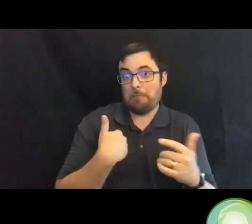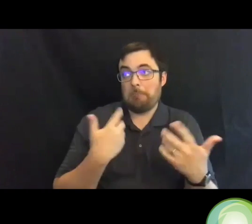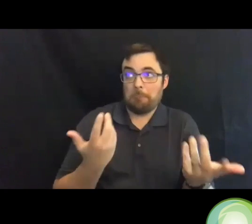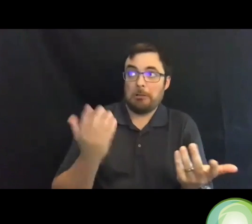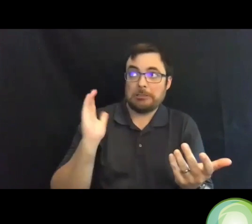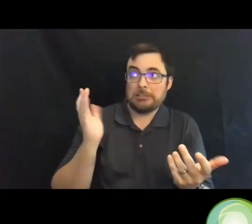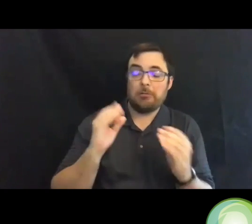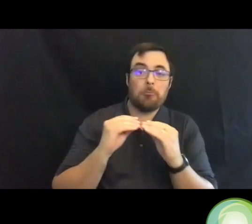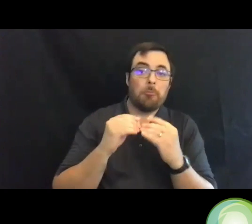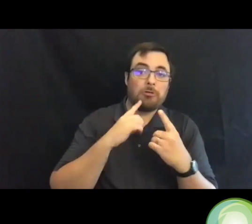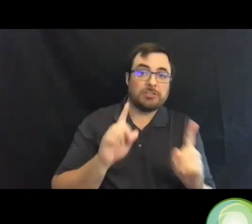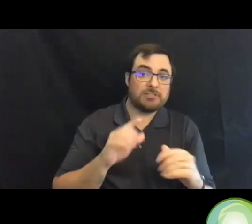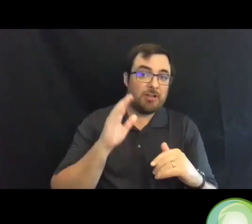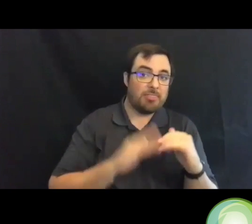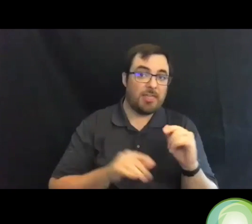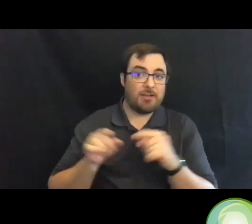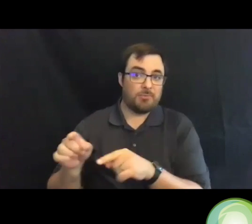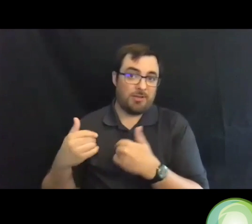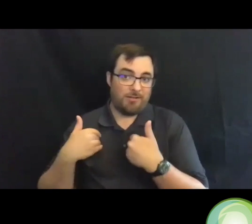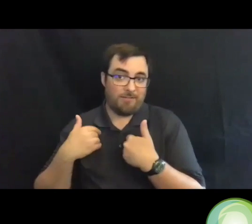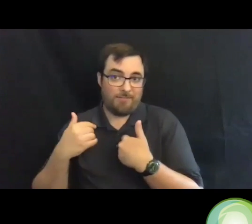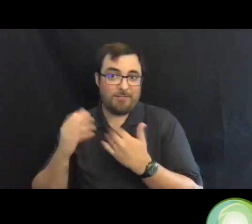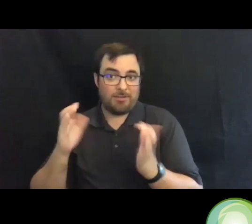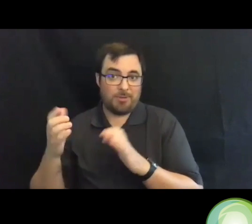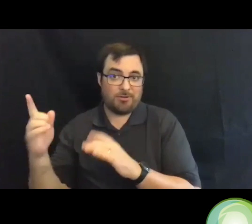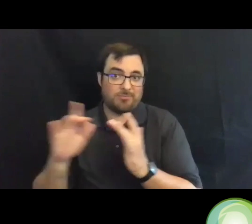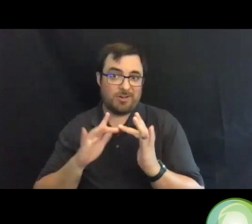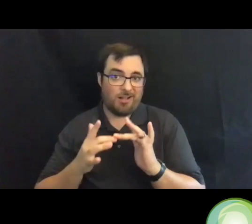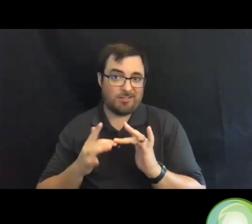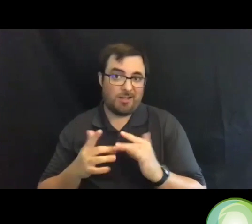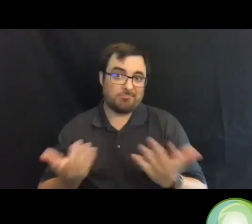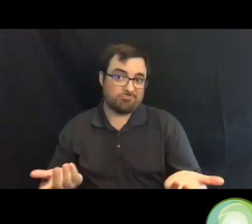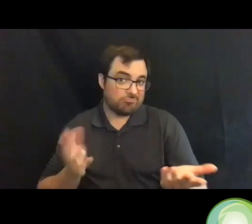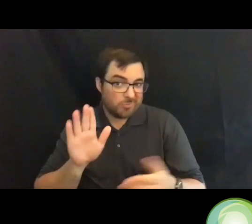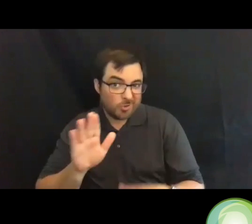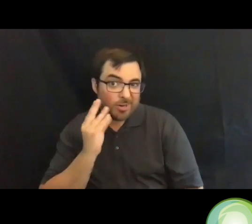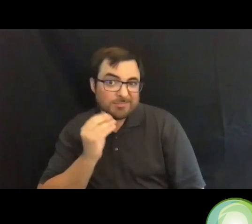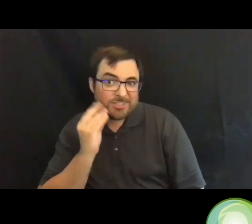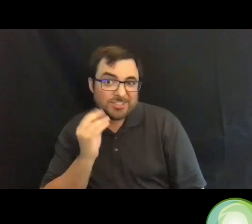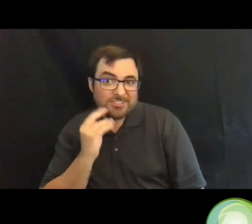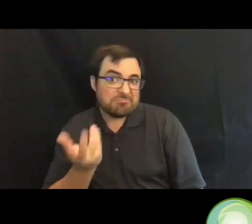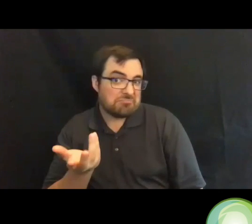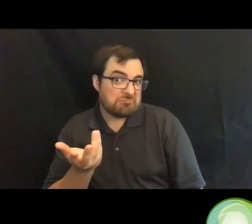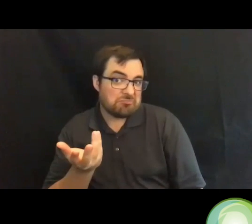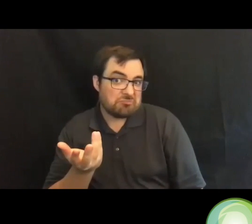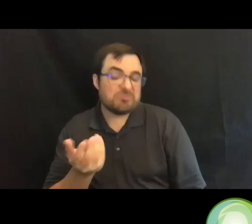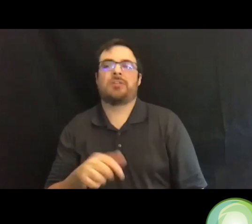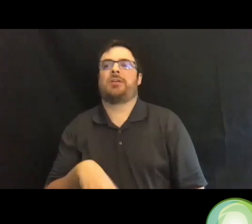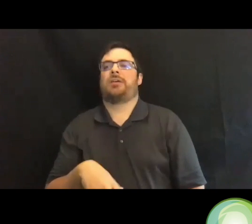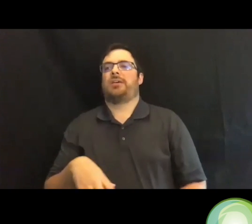at home than we actually did had online. I don't know if that's your experience too but that's that was one example that I had and I...